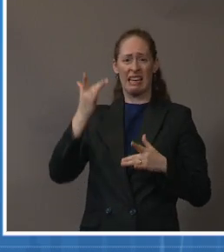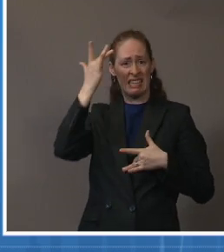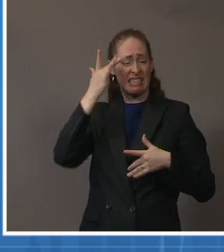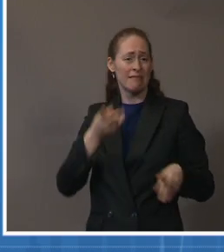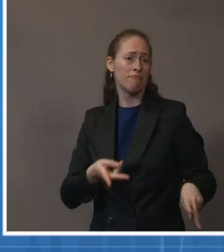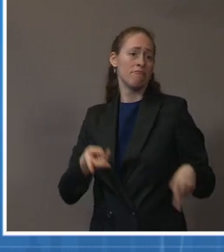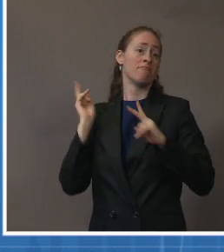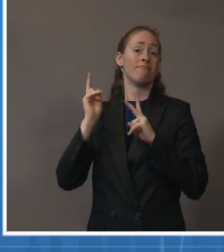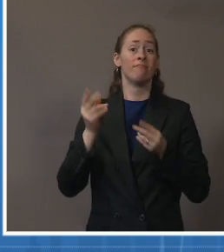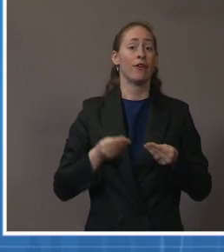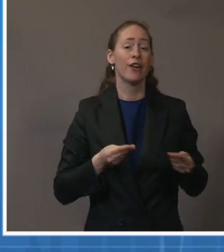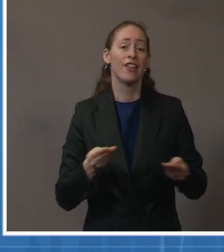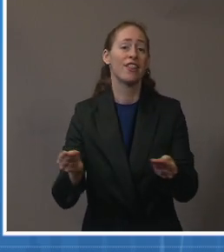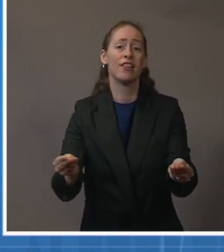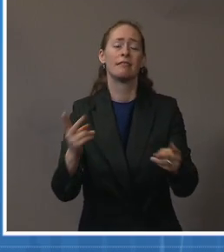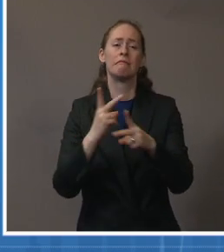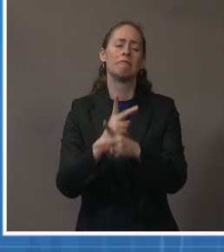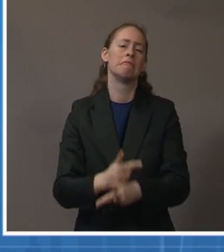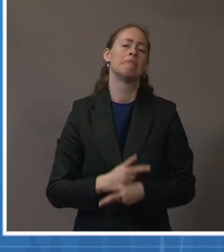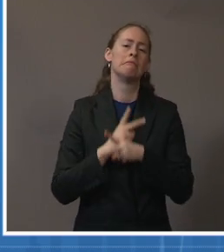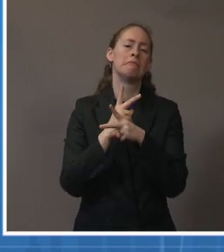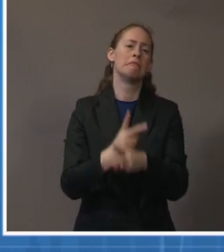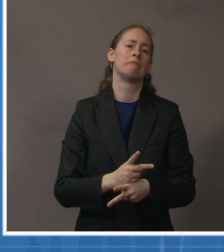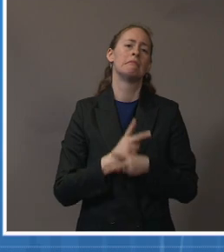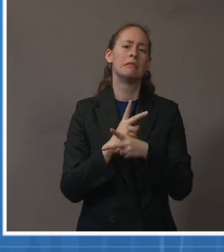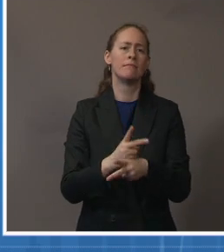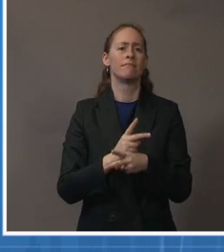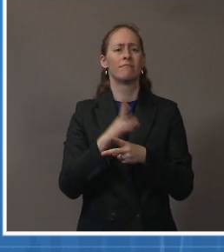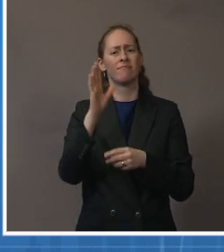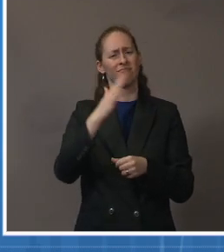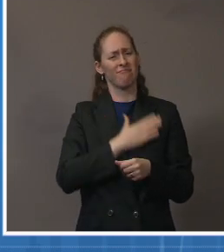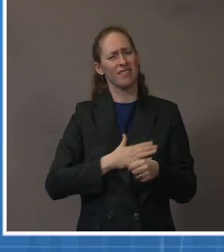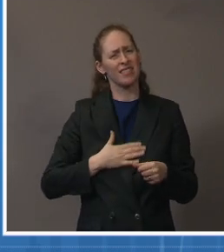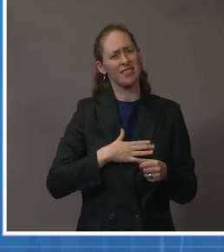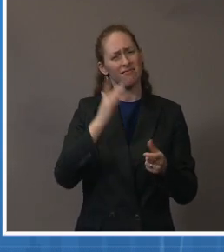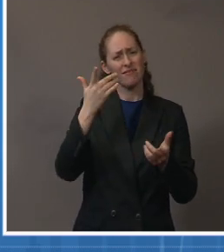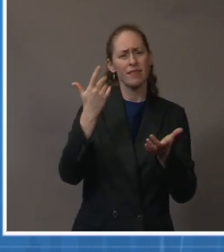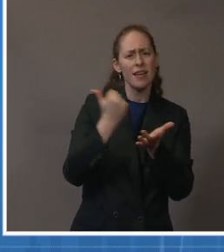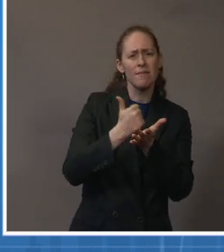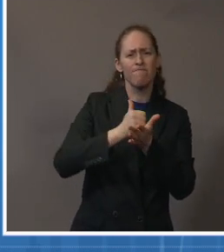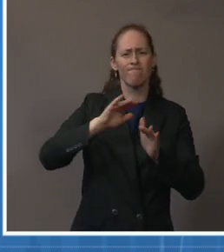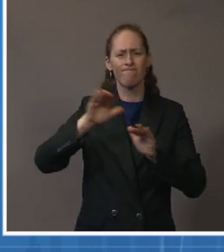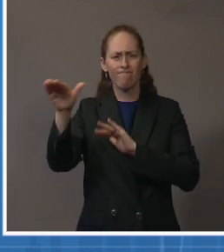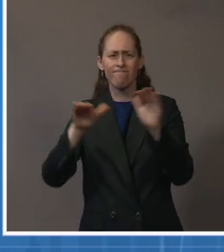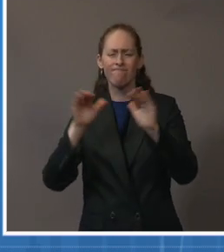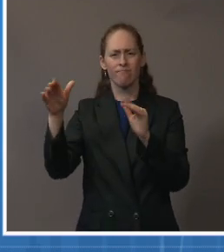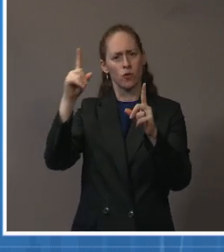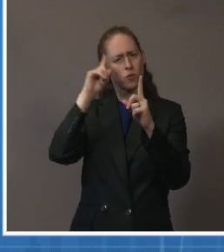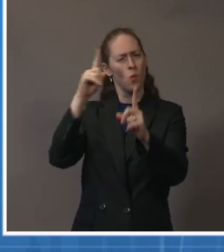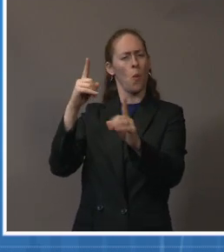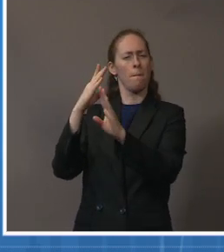To help get as many people vaccinated as we can by July 4th, we're kicking off a month of action,